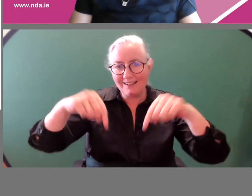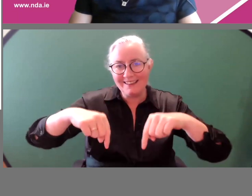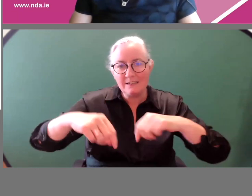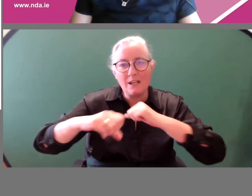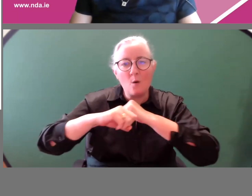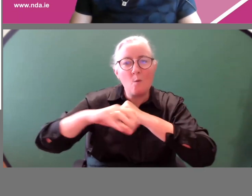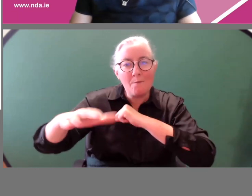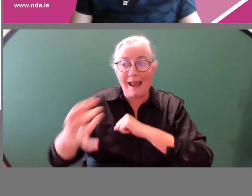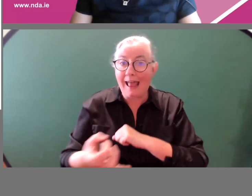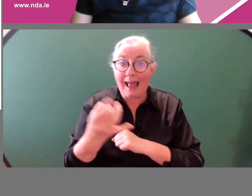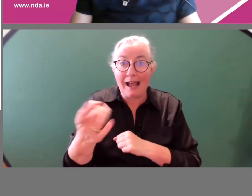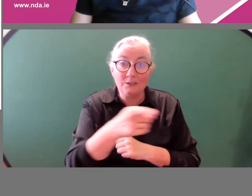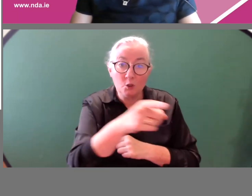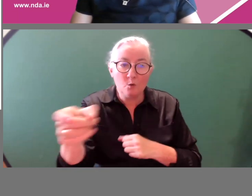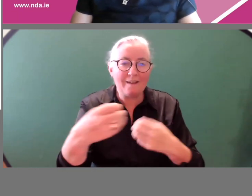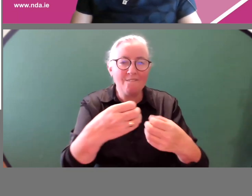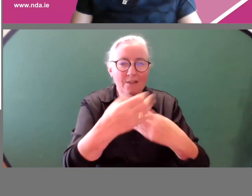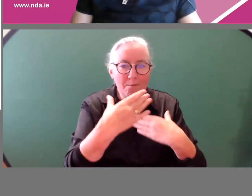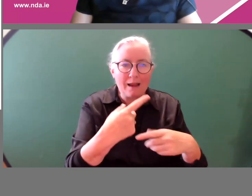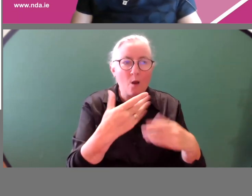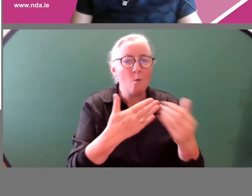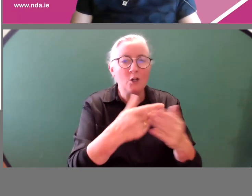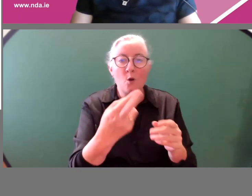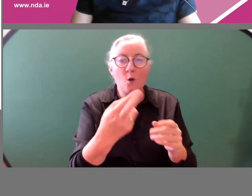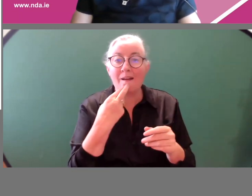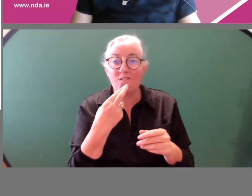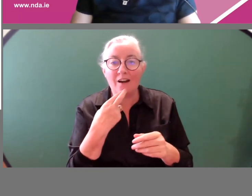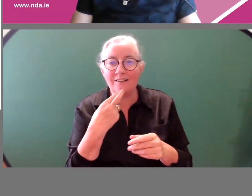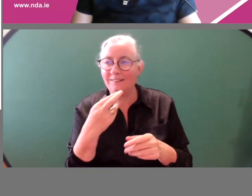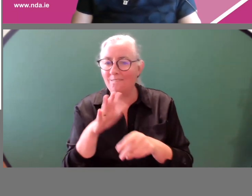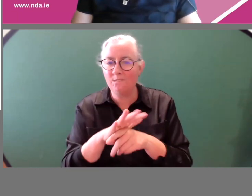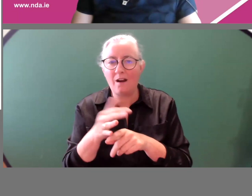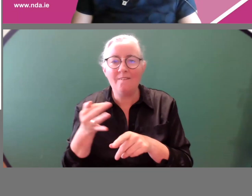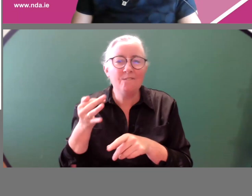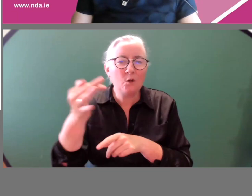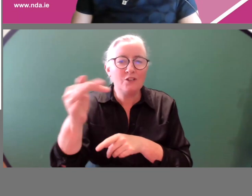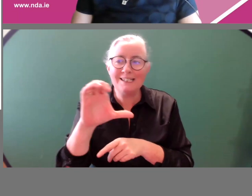asking for feedback and your preferences for further CPD topics. We’d really love to get